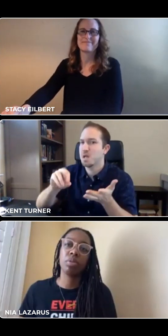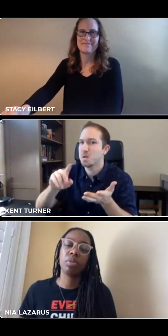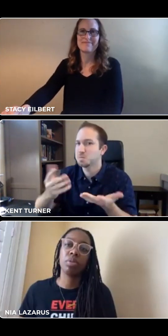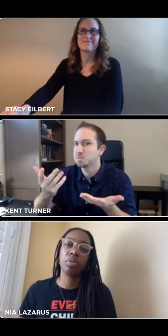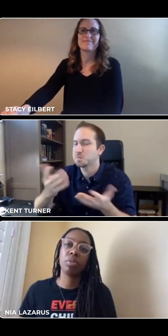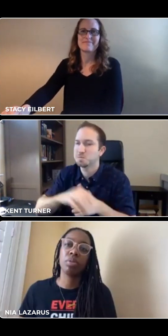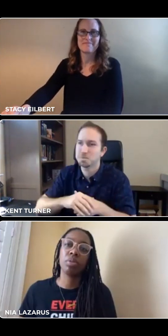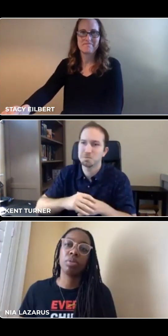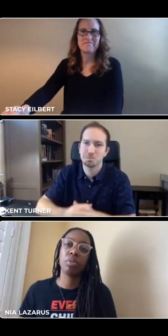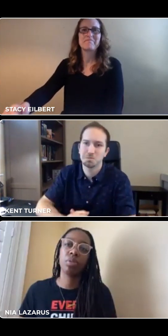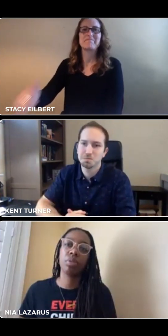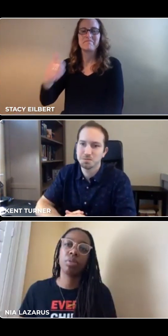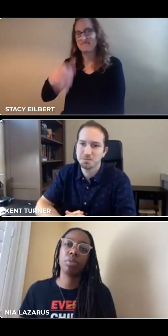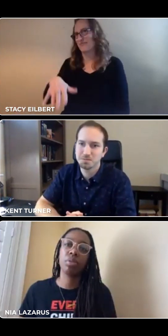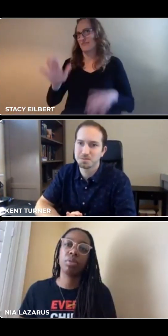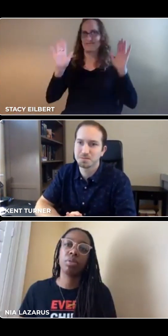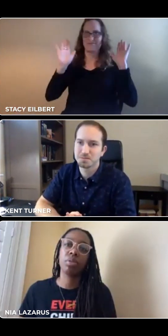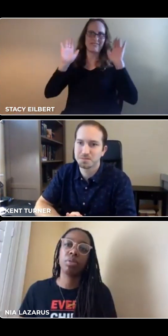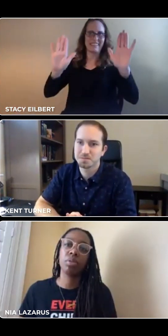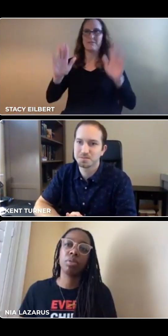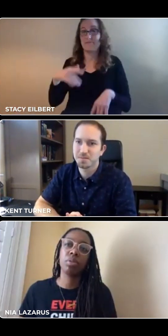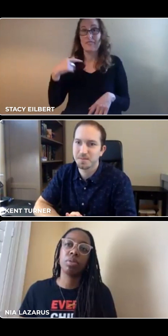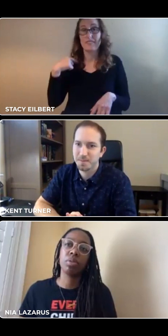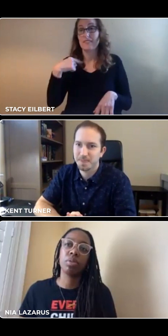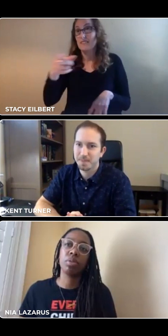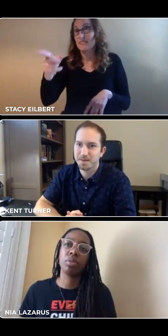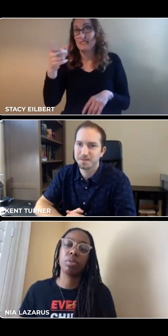for kids. That exists. I'd recommend folks check that out.